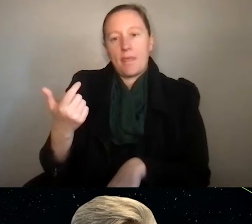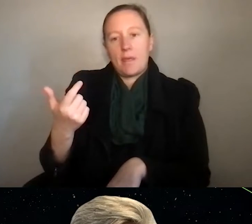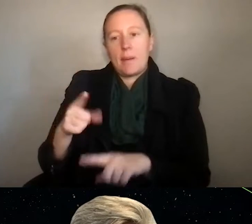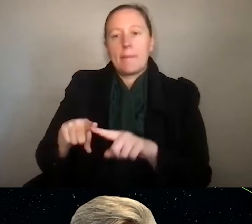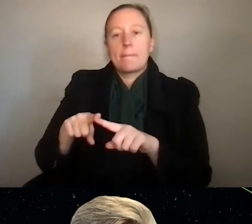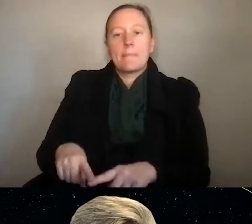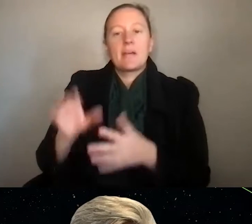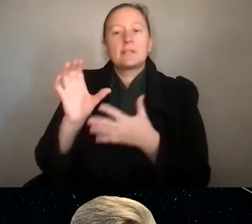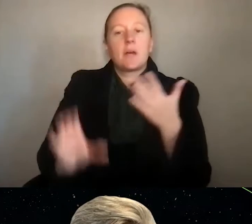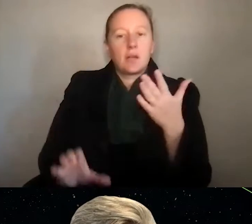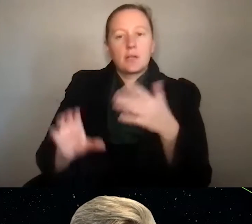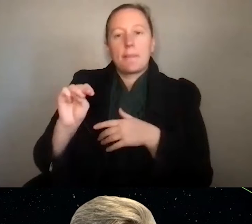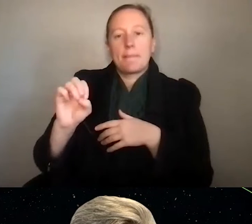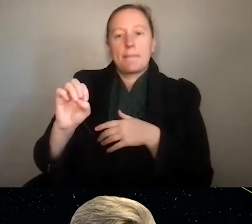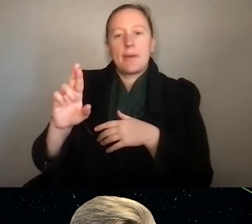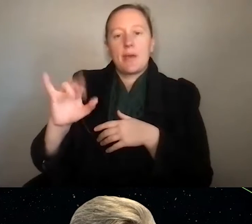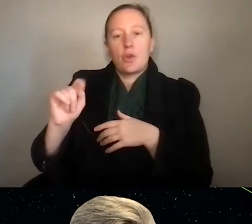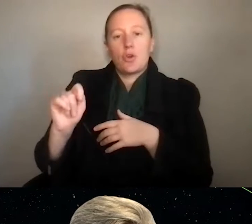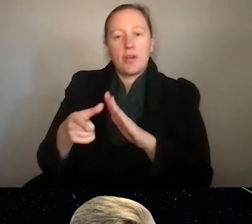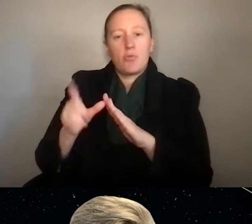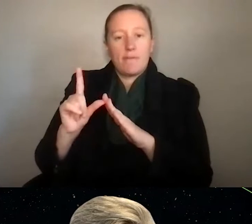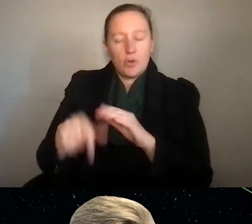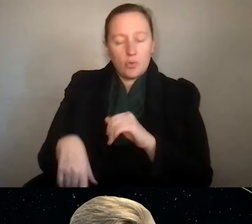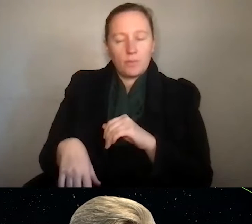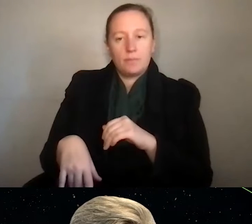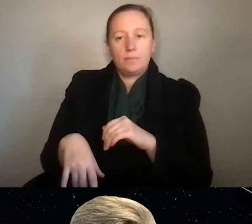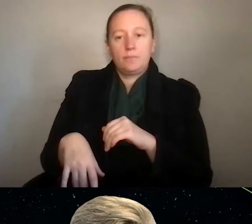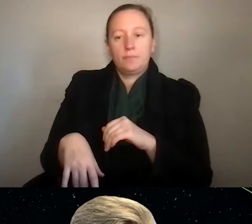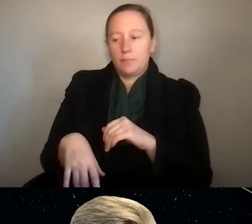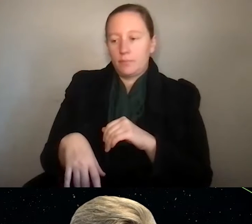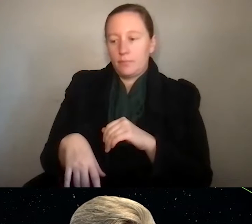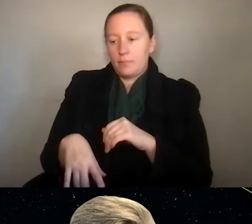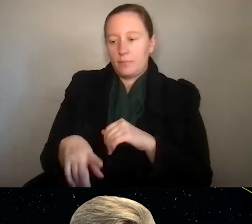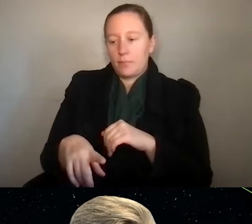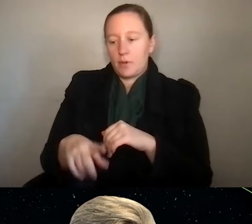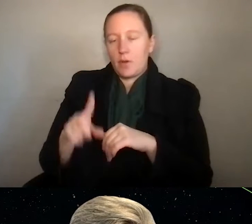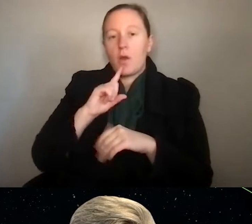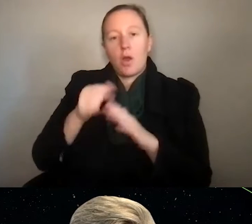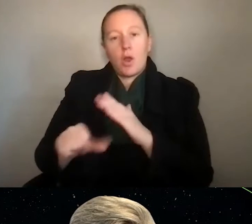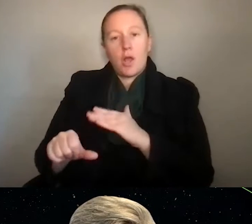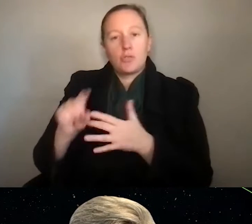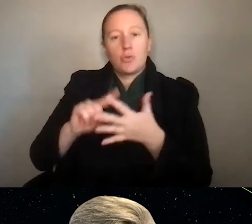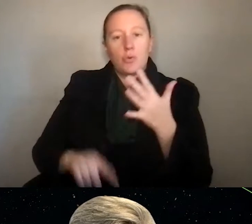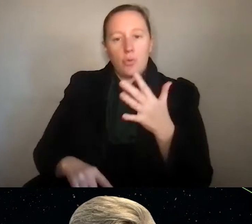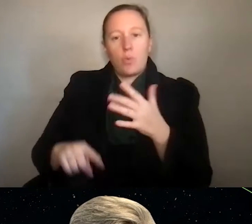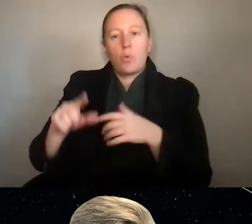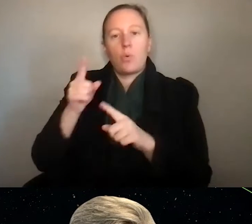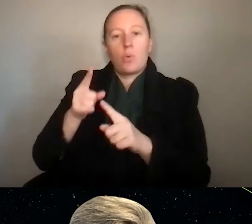merit and the merit review that are under those goals of the particular program.